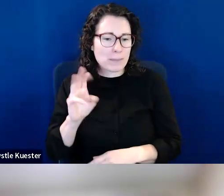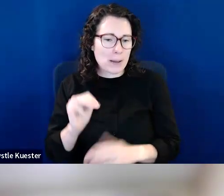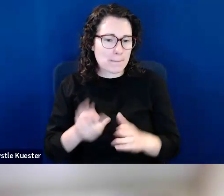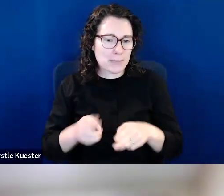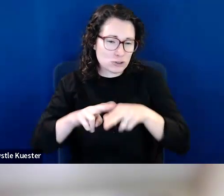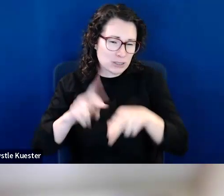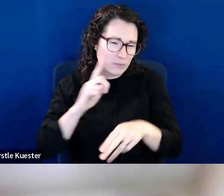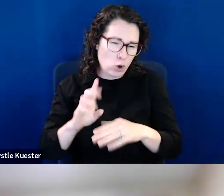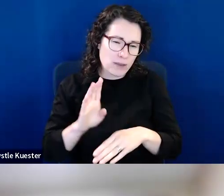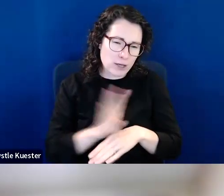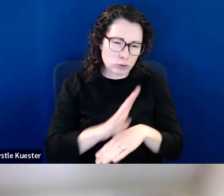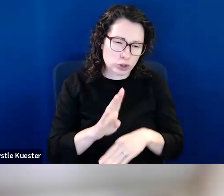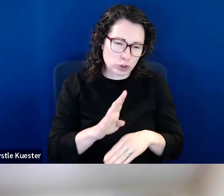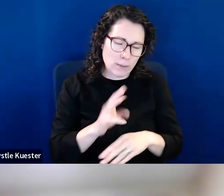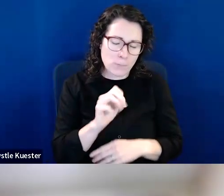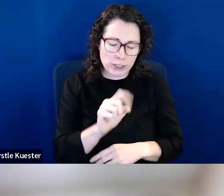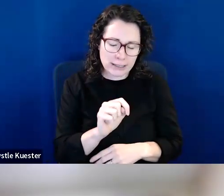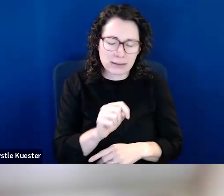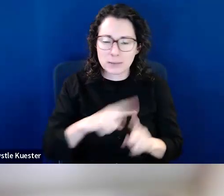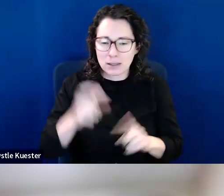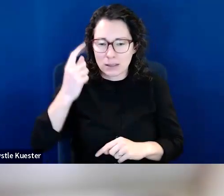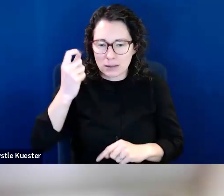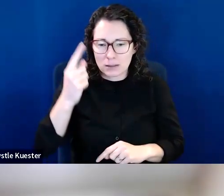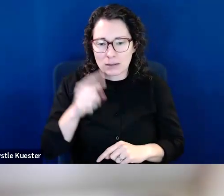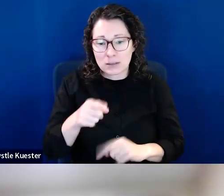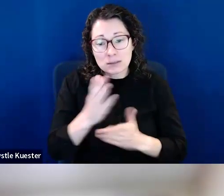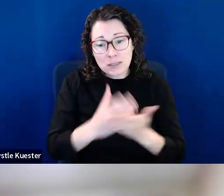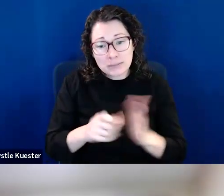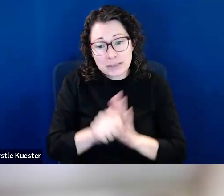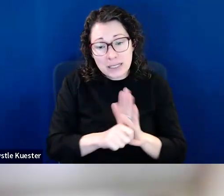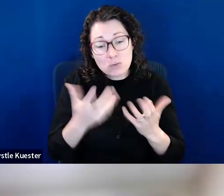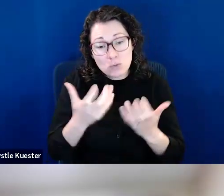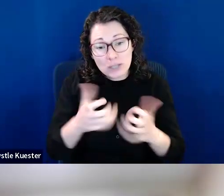the commercial market and you know to the extent that states want to do something around like